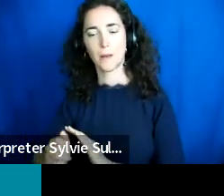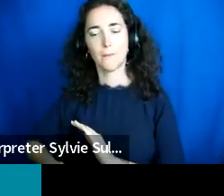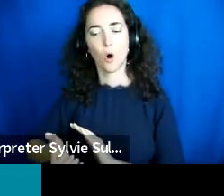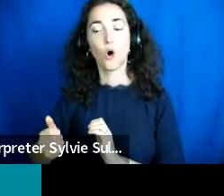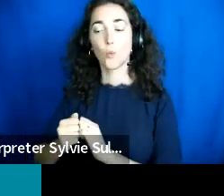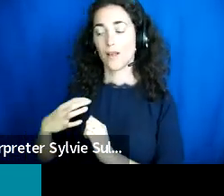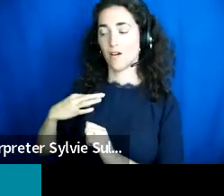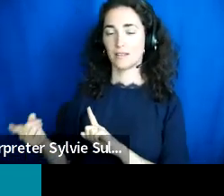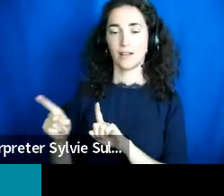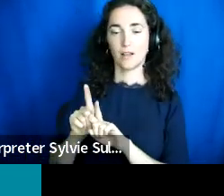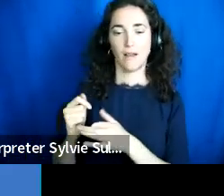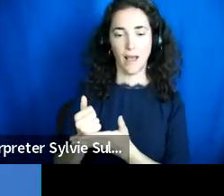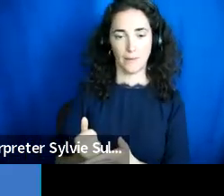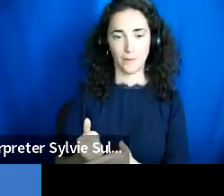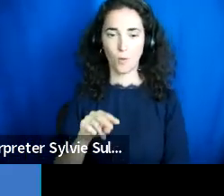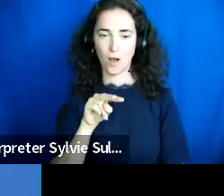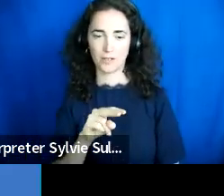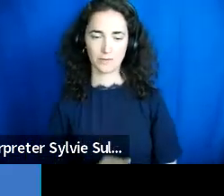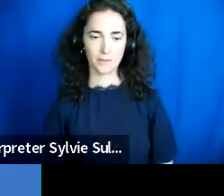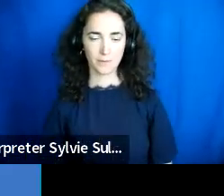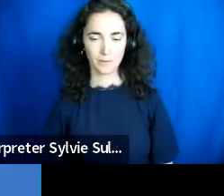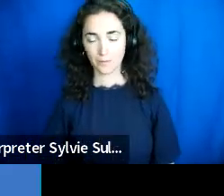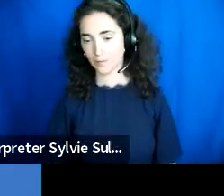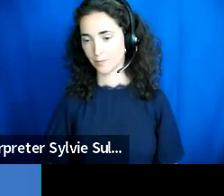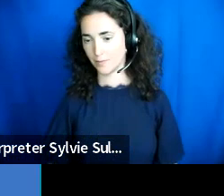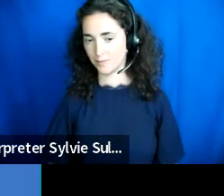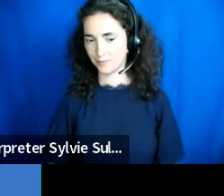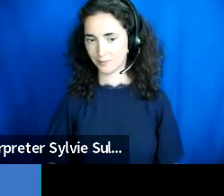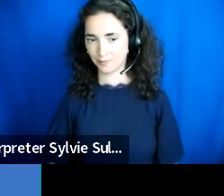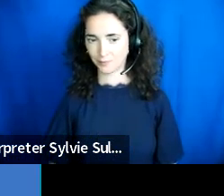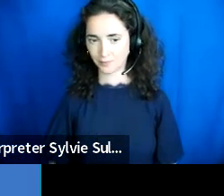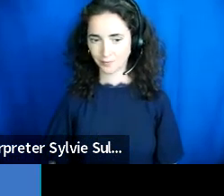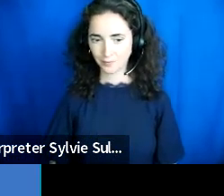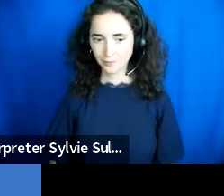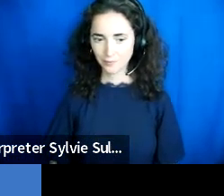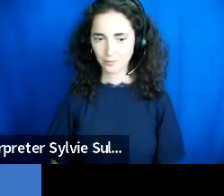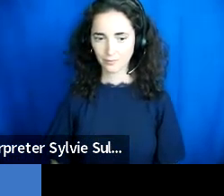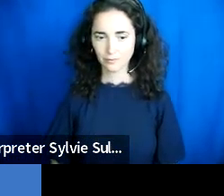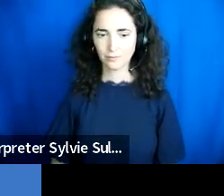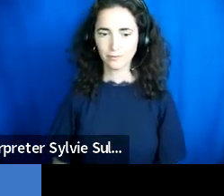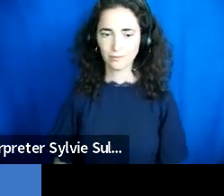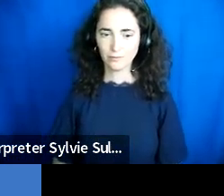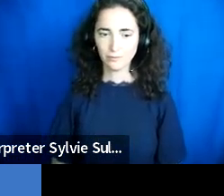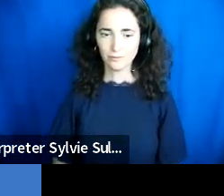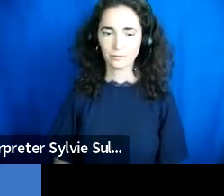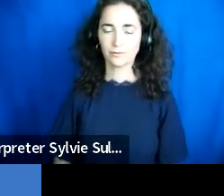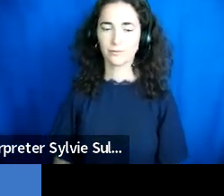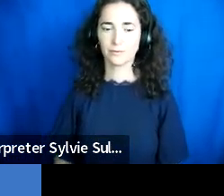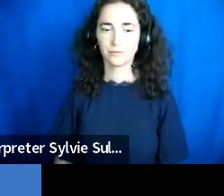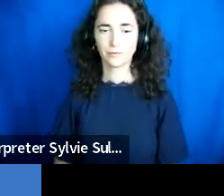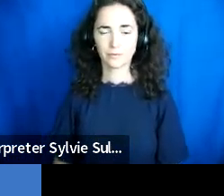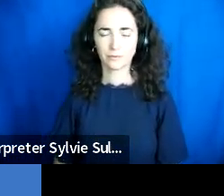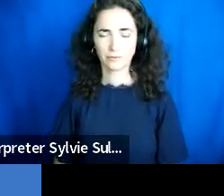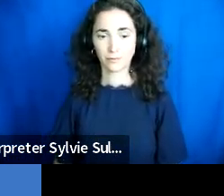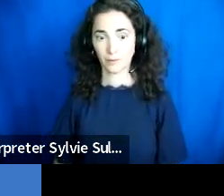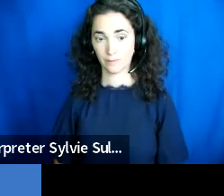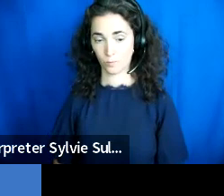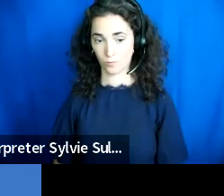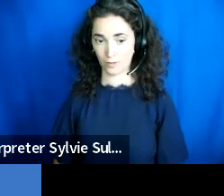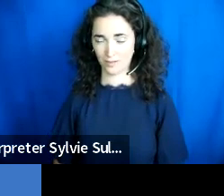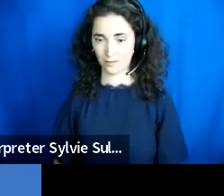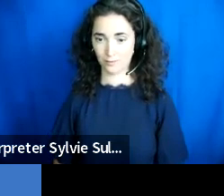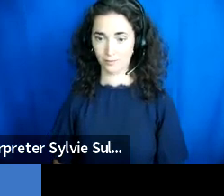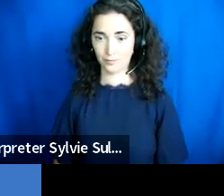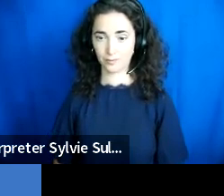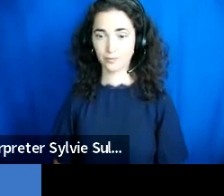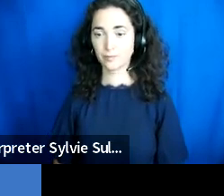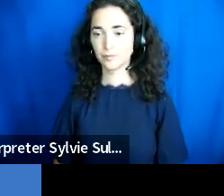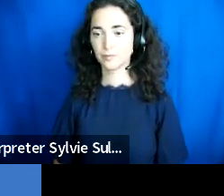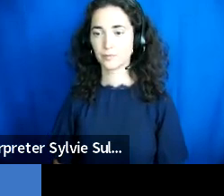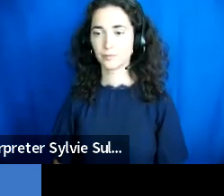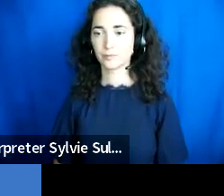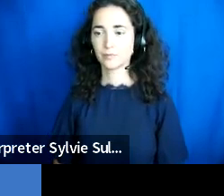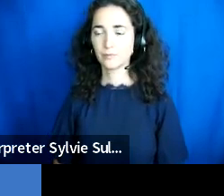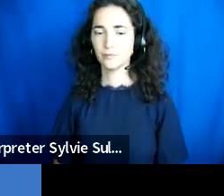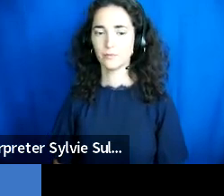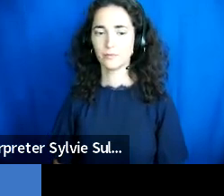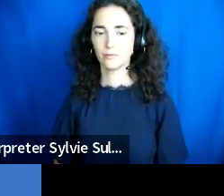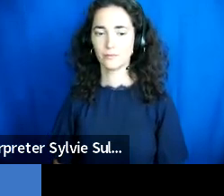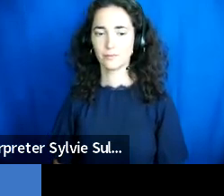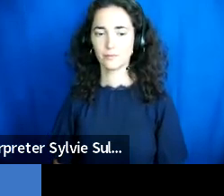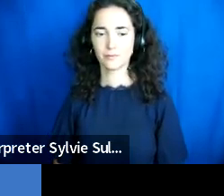Elijah